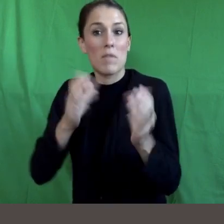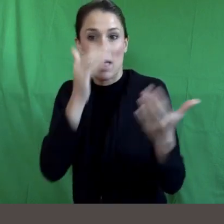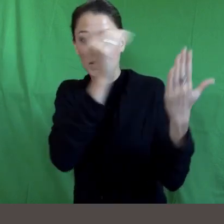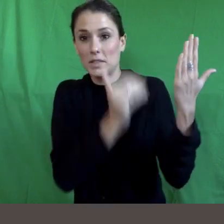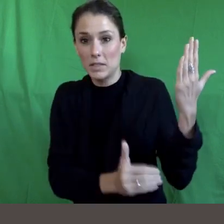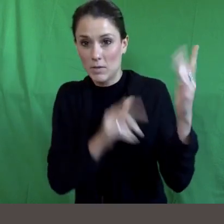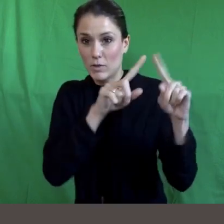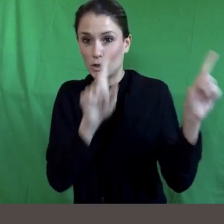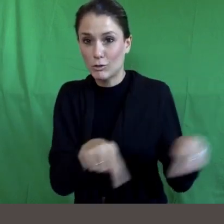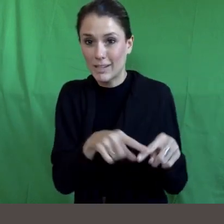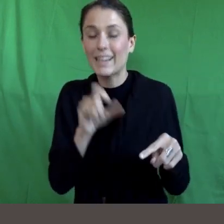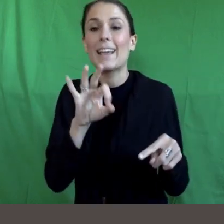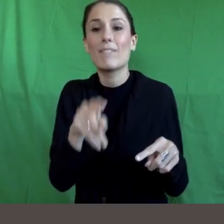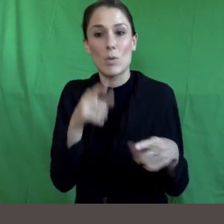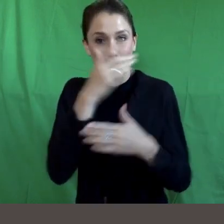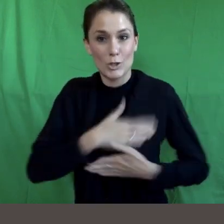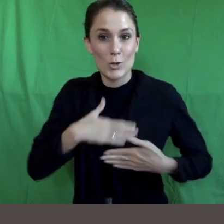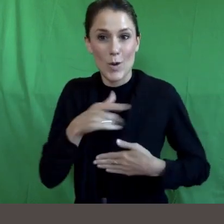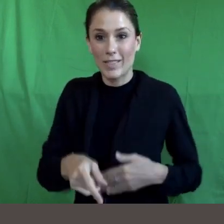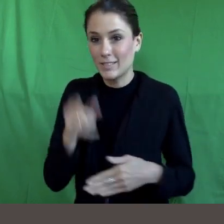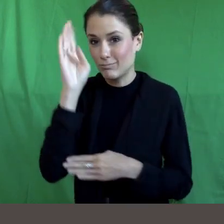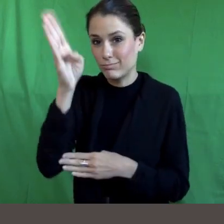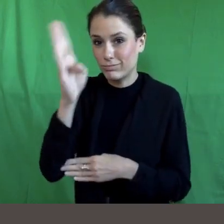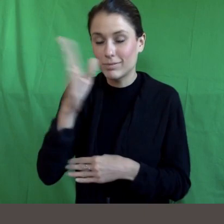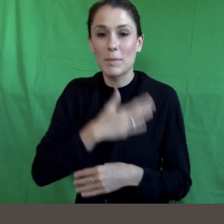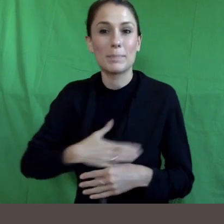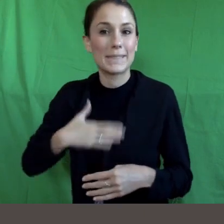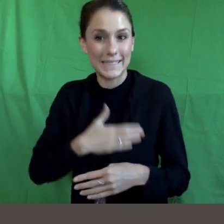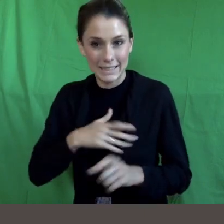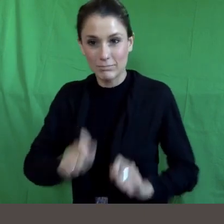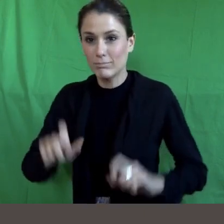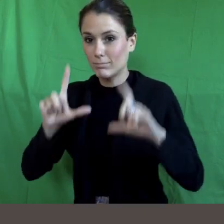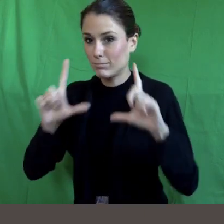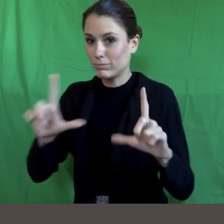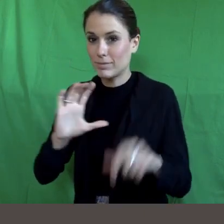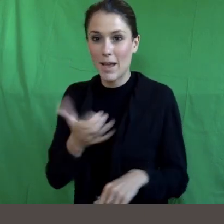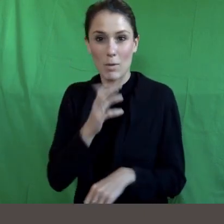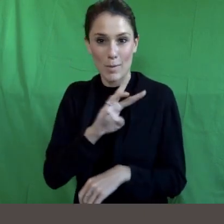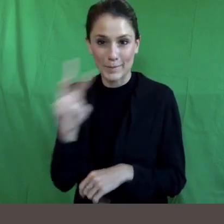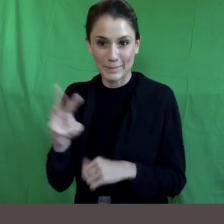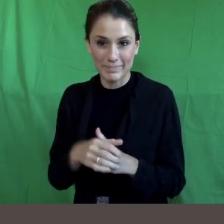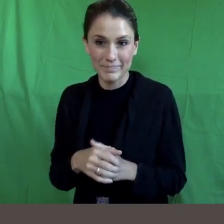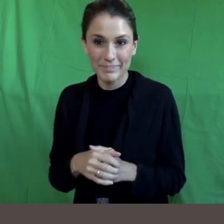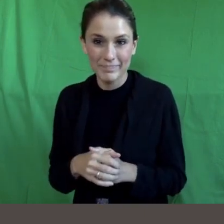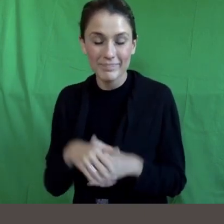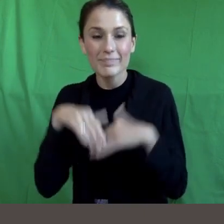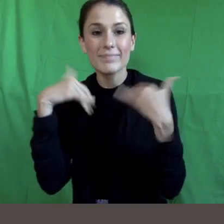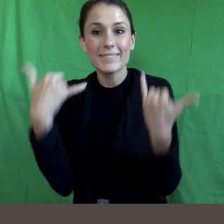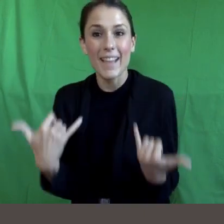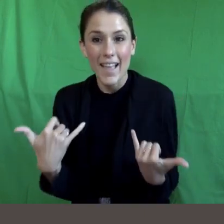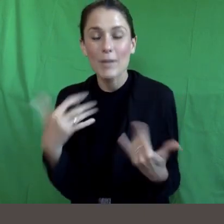If you enjoy this talk and are curious to learn more, definitely check us out at www.edlitera.com.